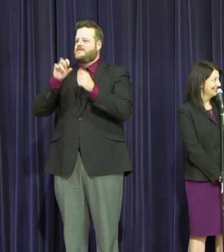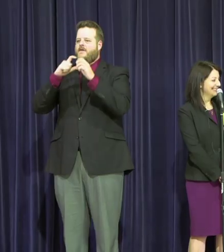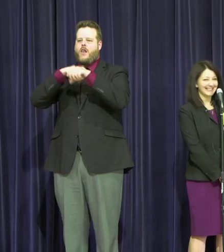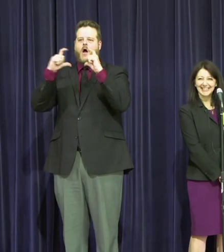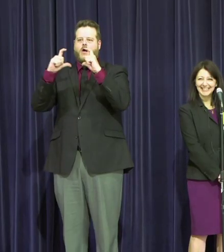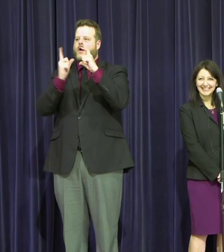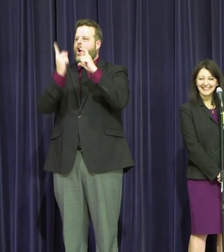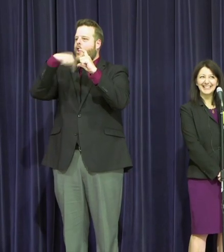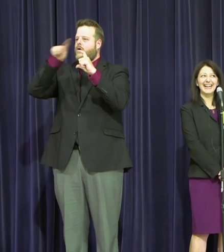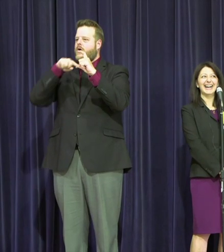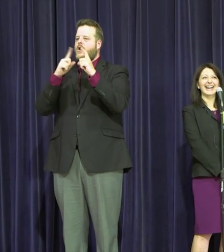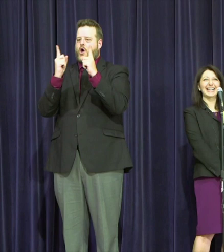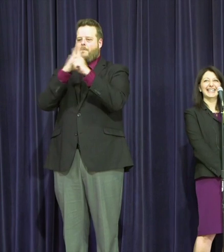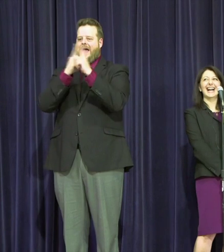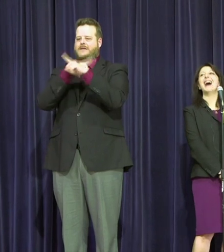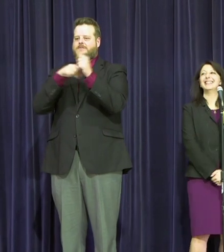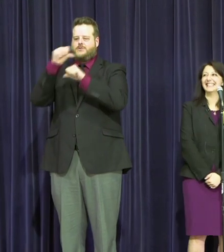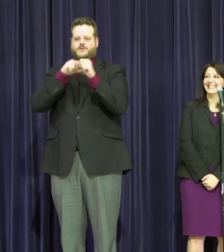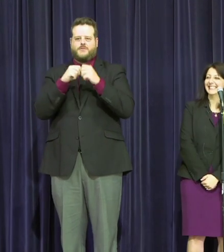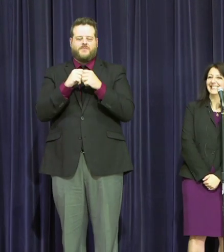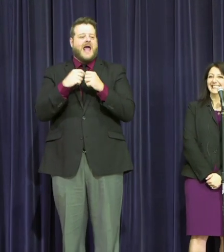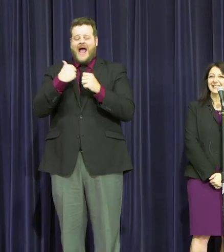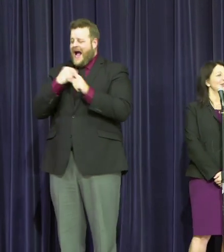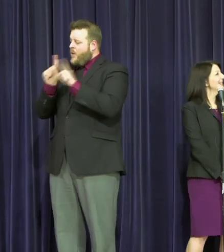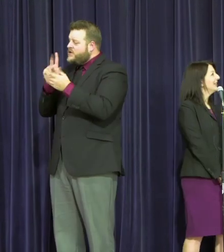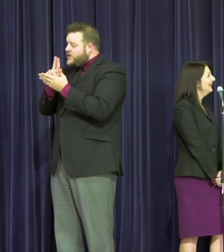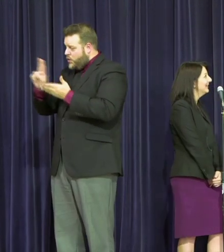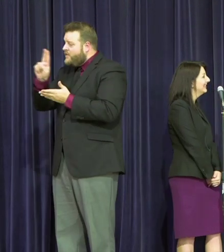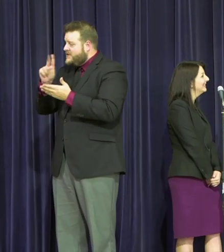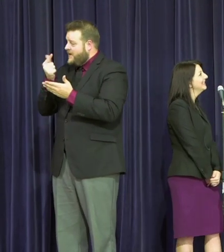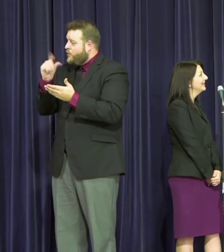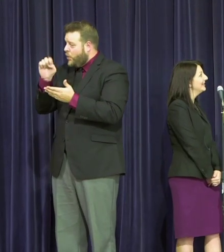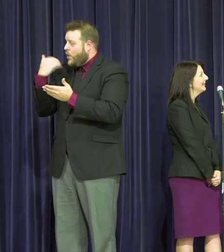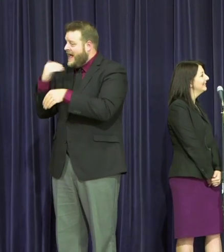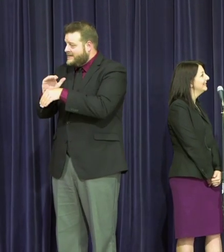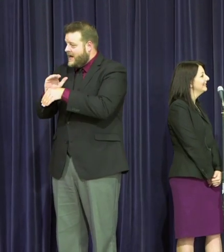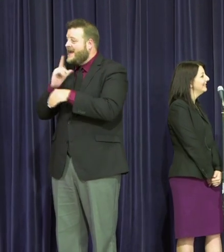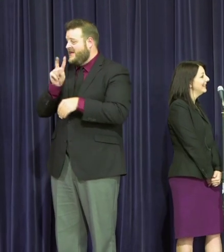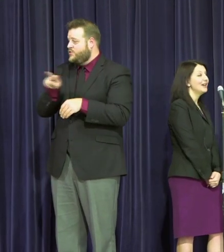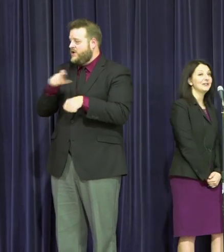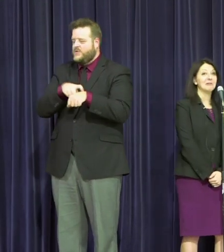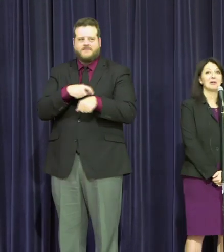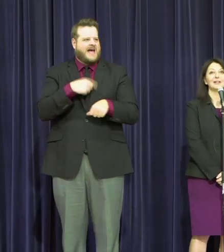See, I went to the University of Google last night and it's 22 times. Ive got the formula here.